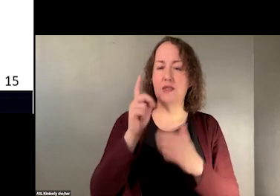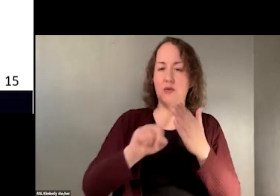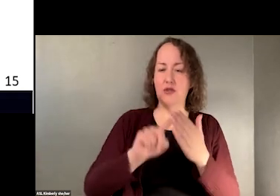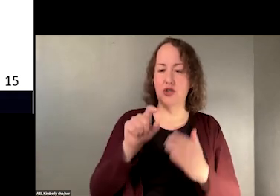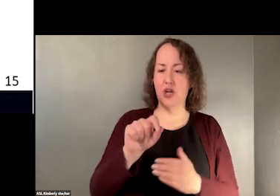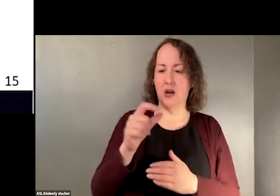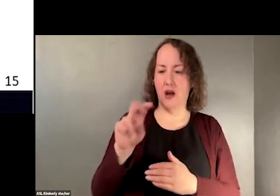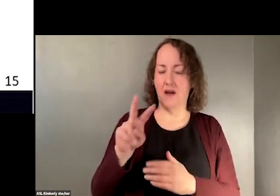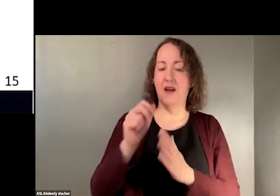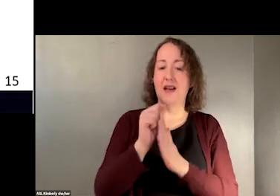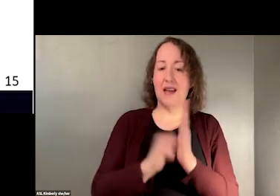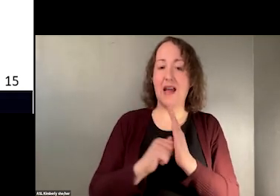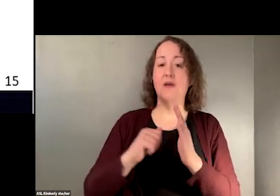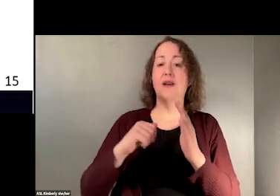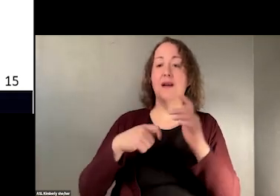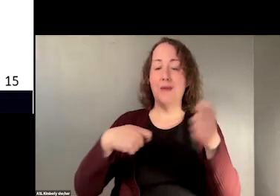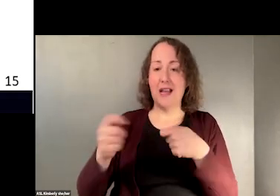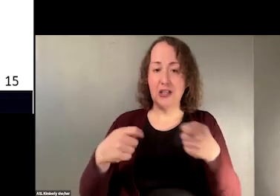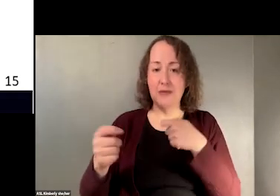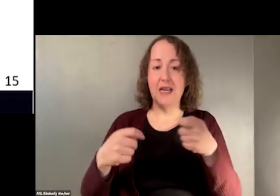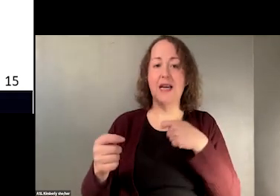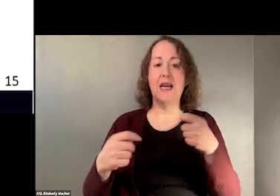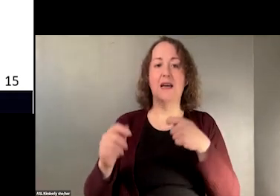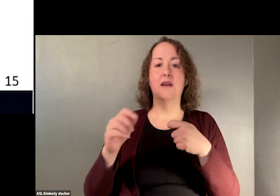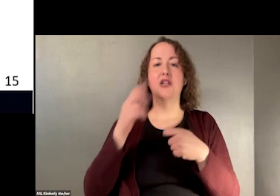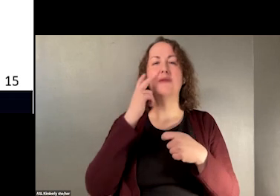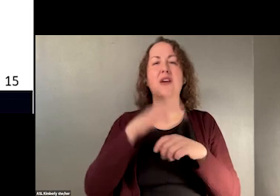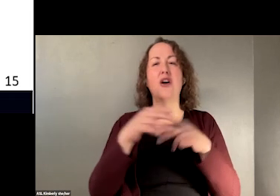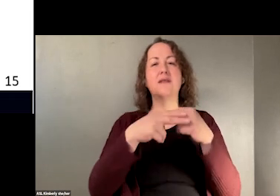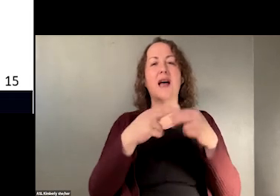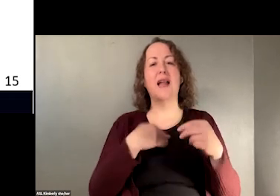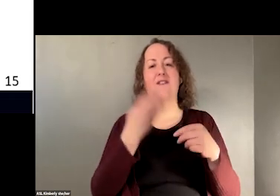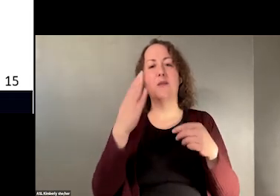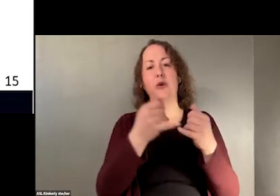Reviewer" page that is hyperlinked on the slide and you can check it out from the handout.